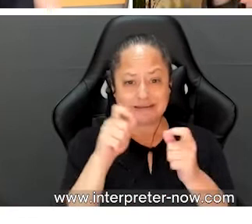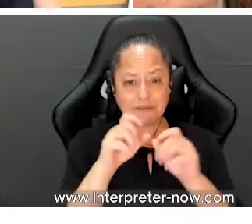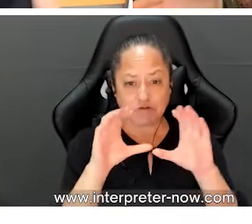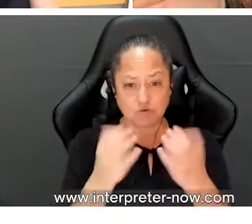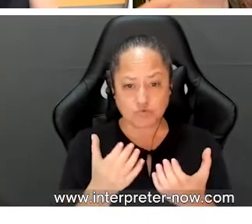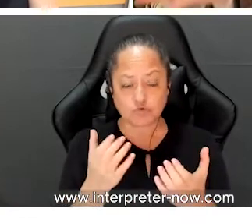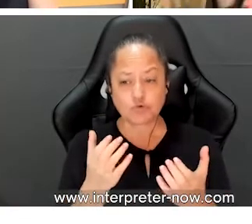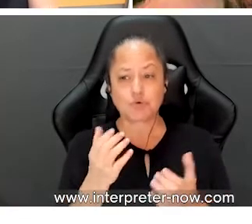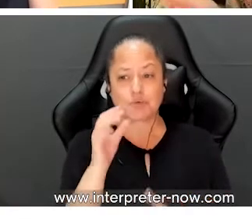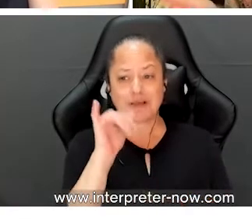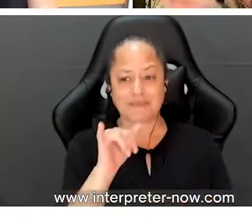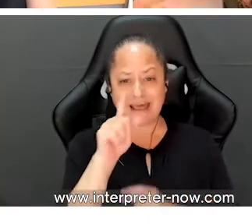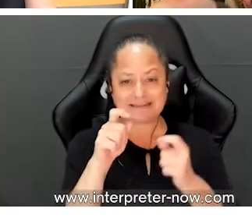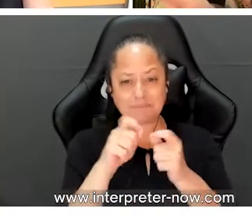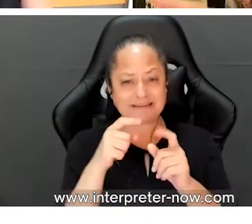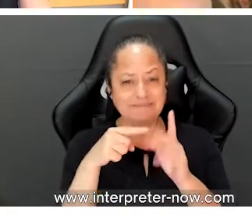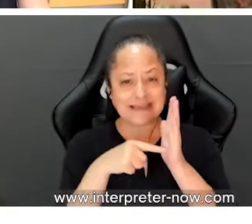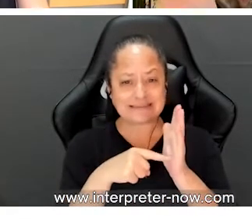that we're talking about in this specific example.